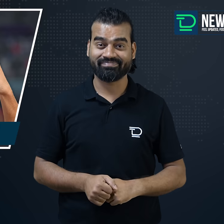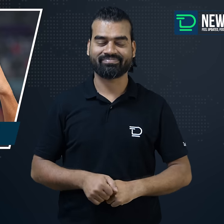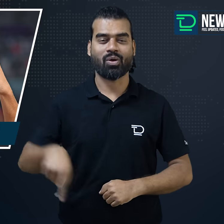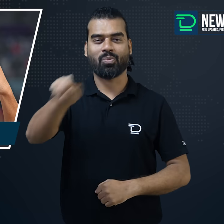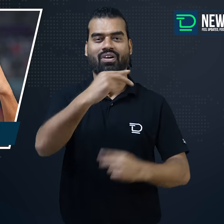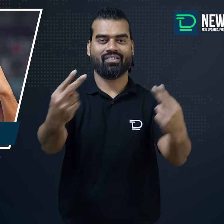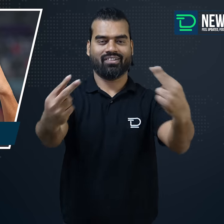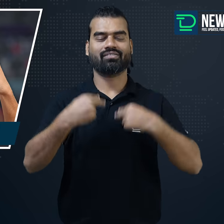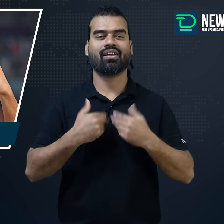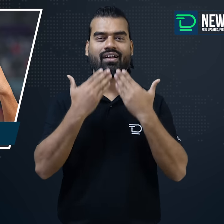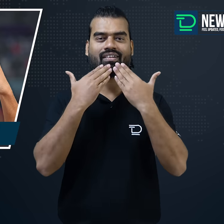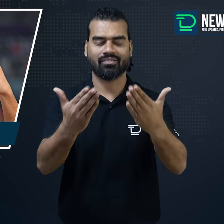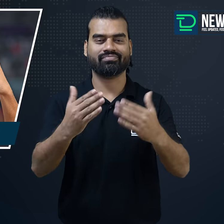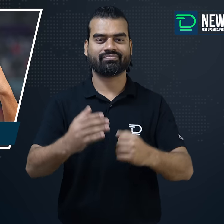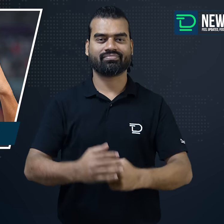Thank you for watching us.